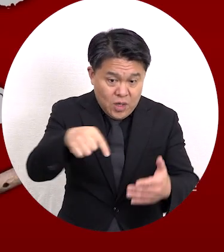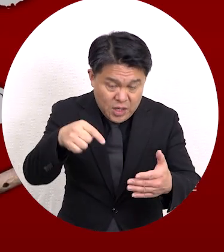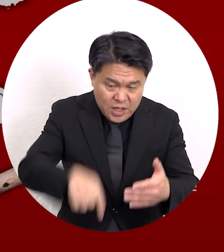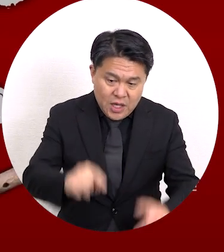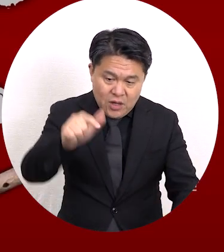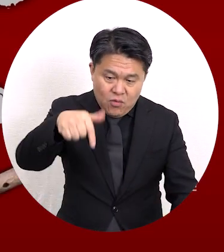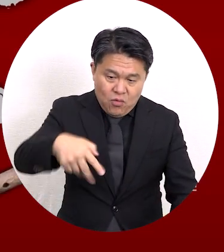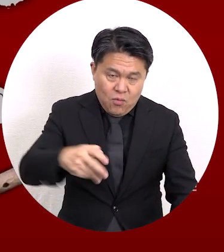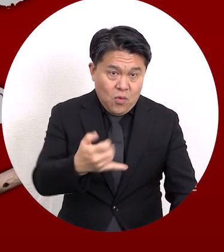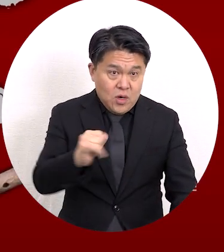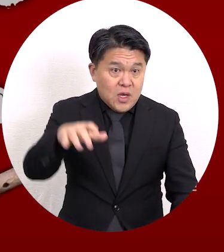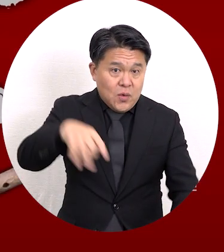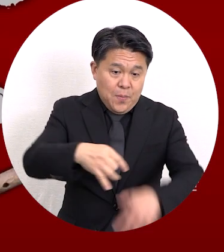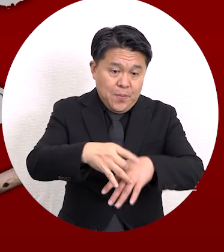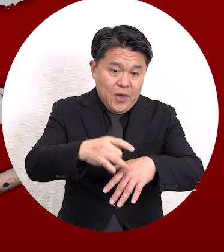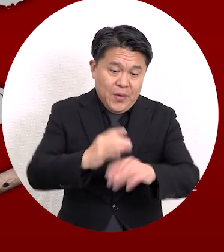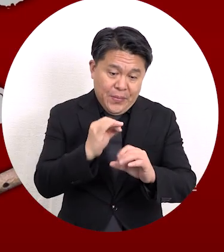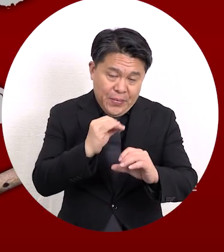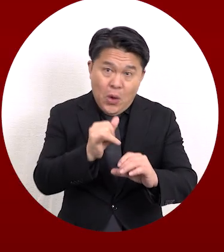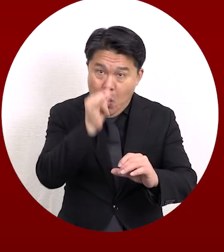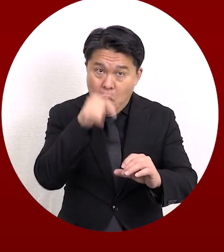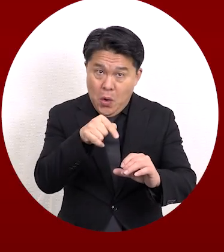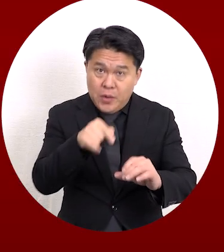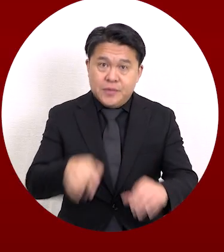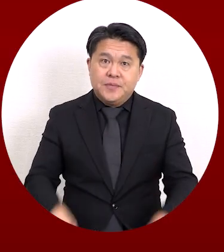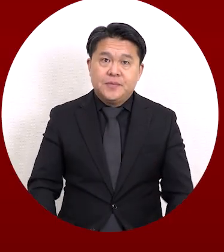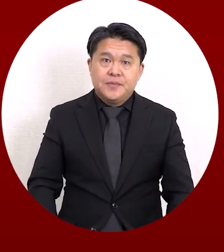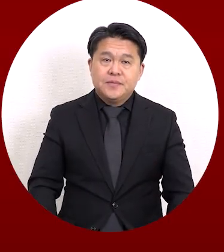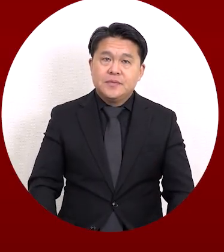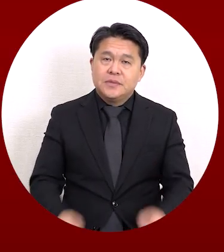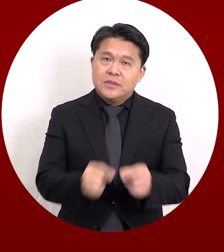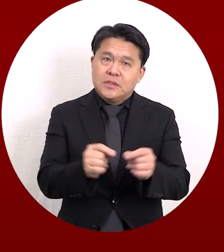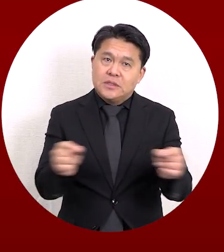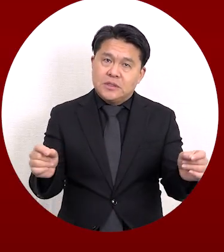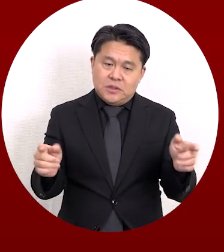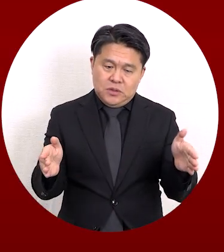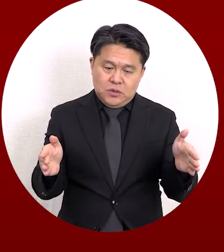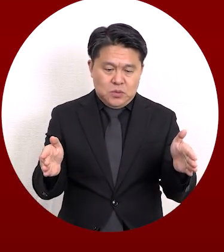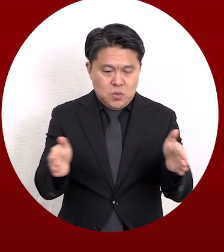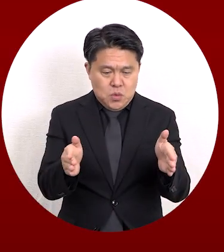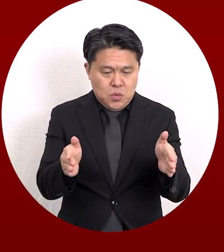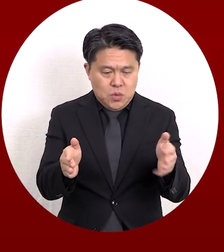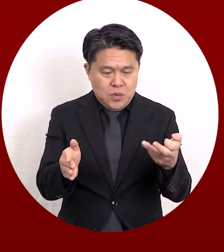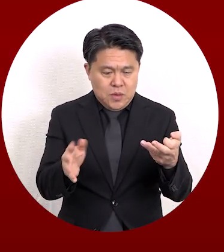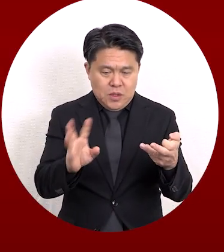It’s made of bone and about 13cm in length.